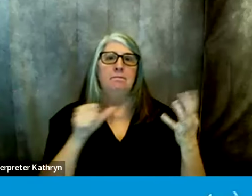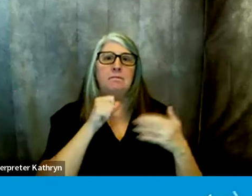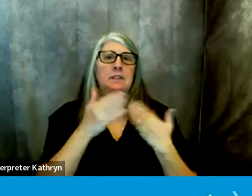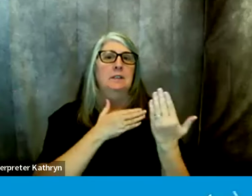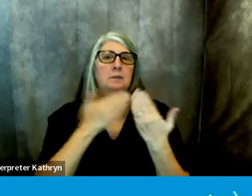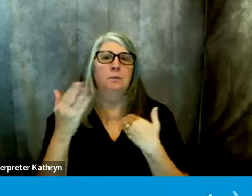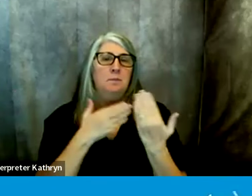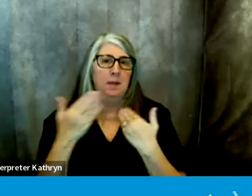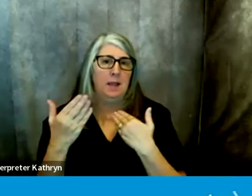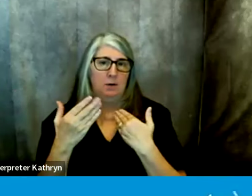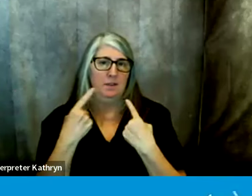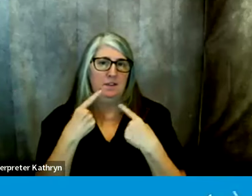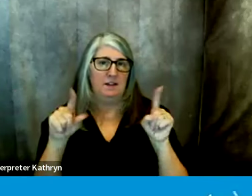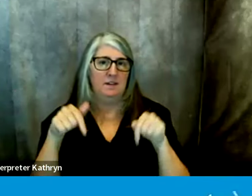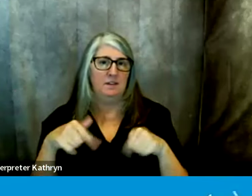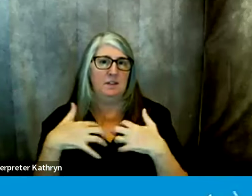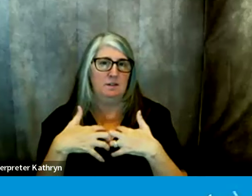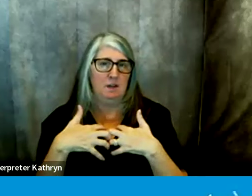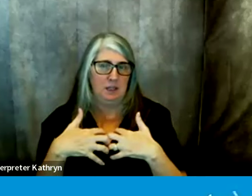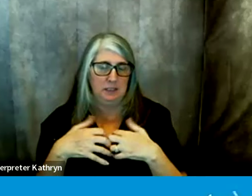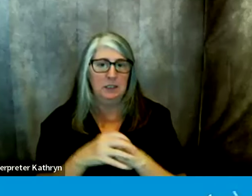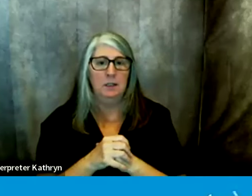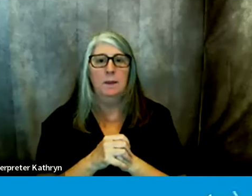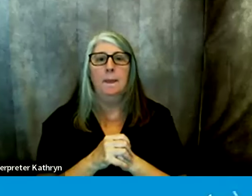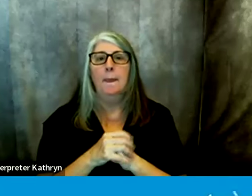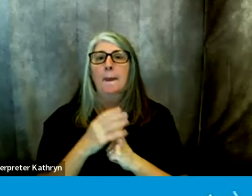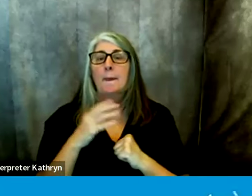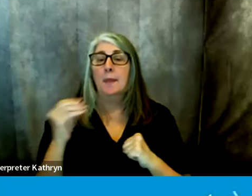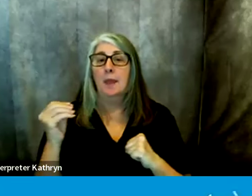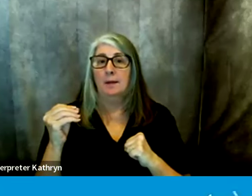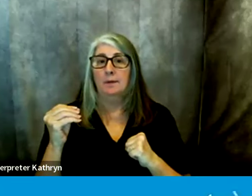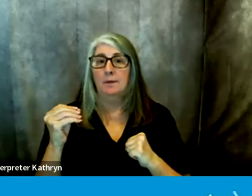in the effectiveness of this device. And if the question refers more to,